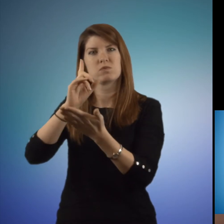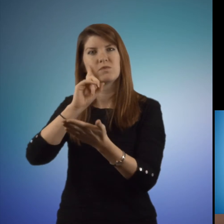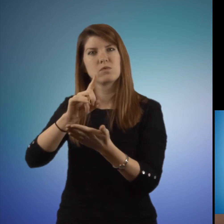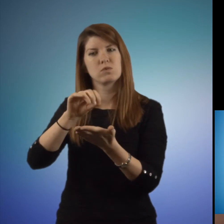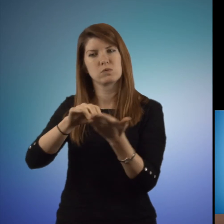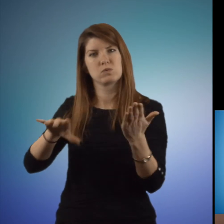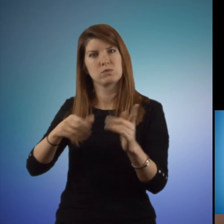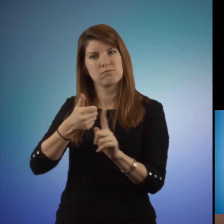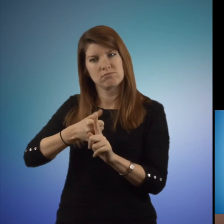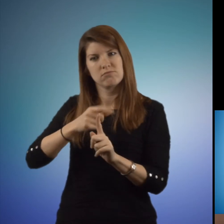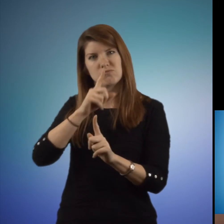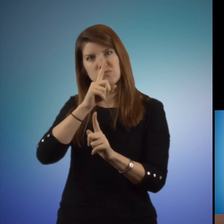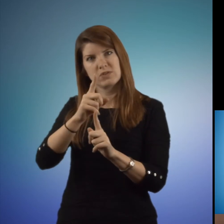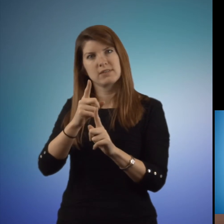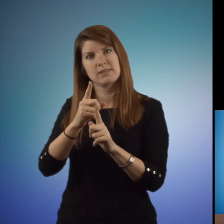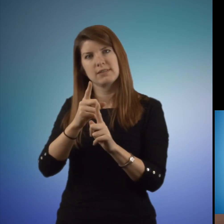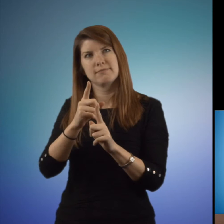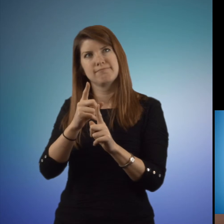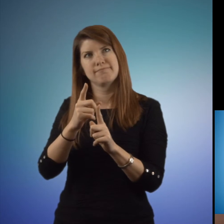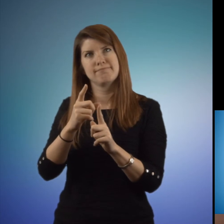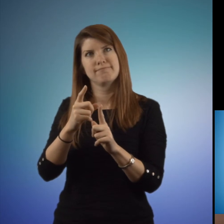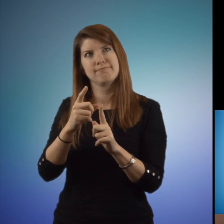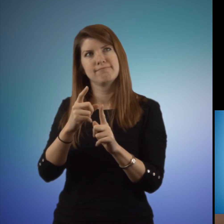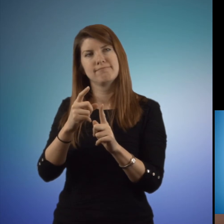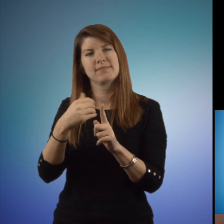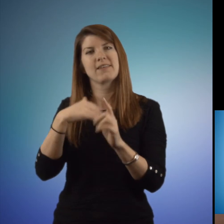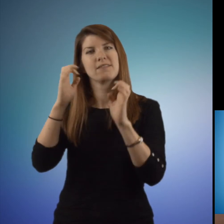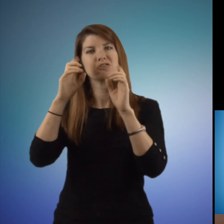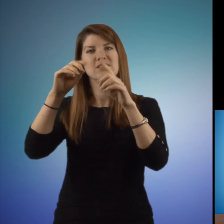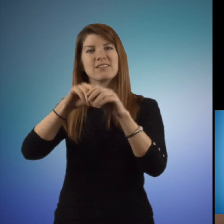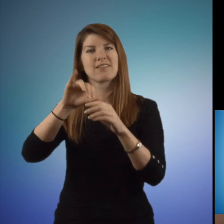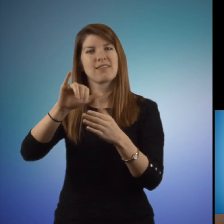to really give them education in the least restrictive environment.